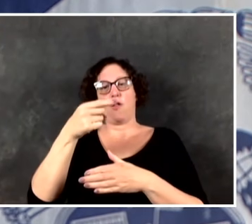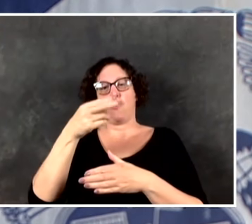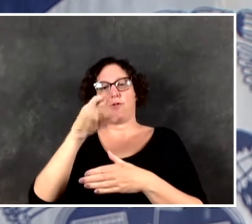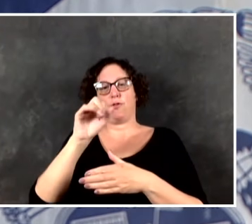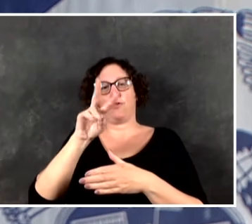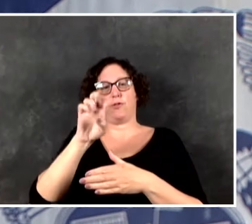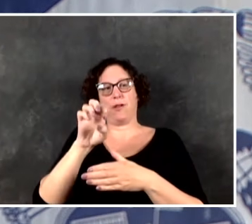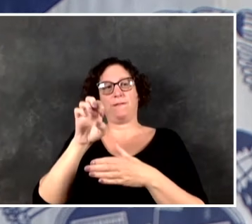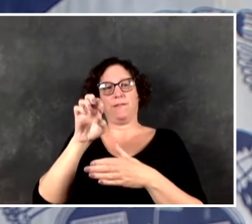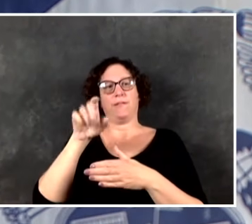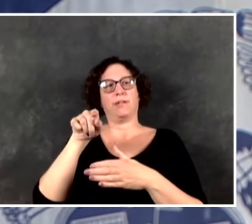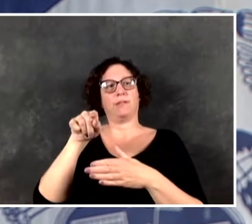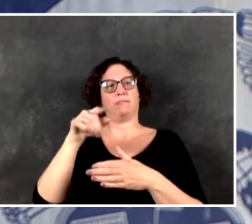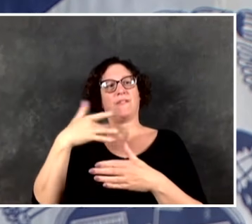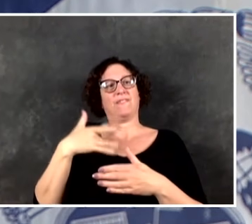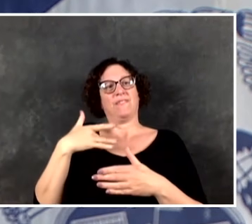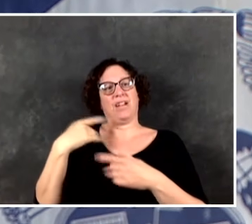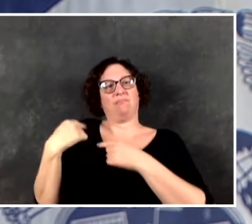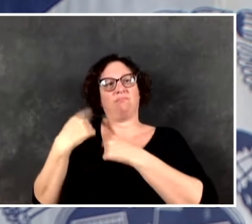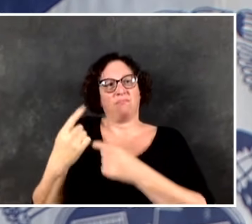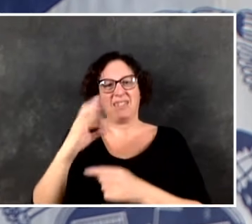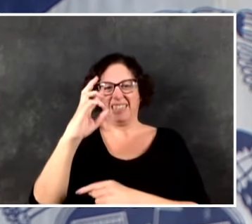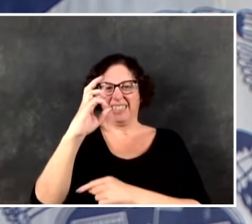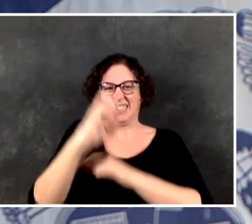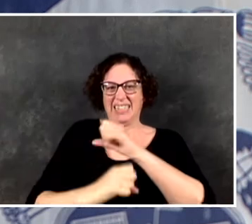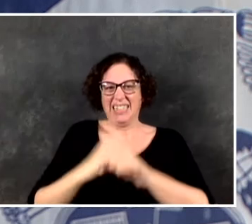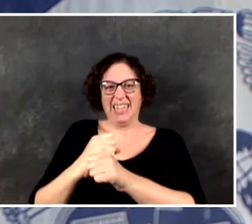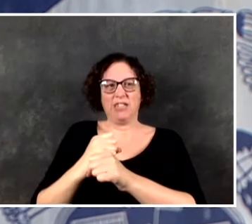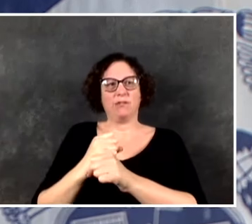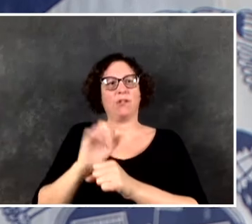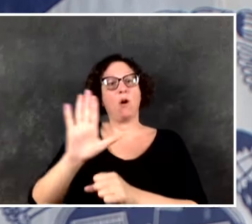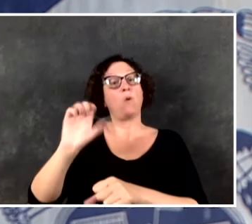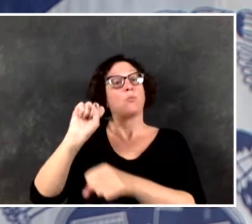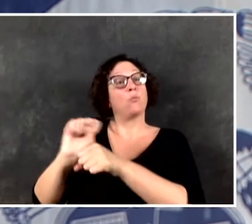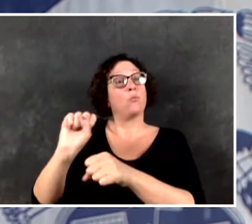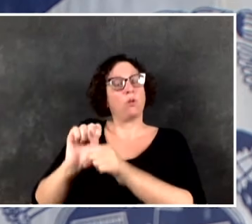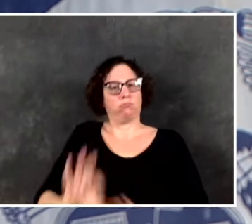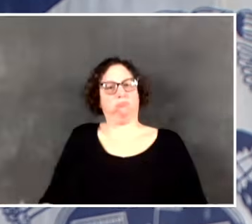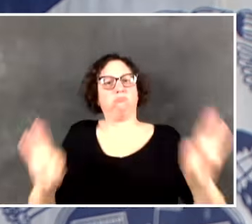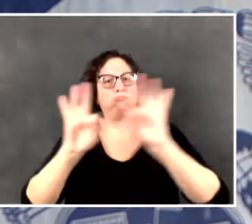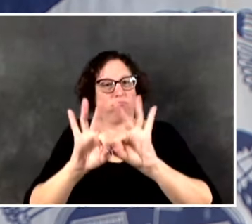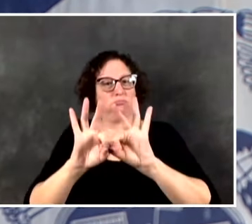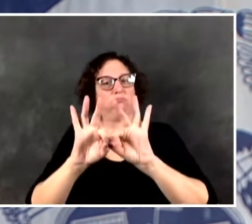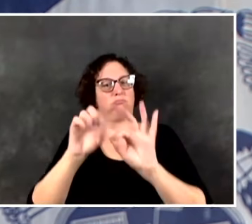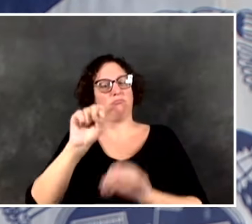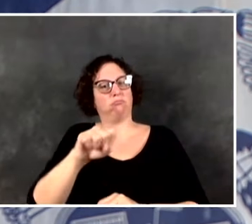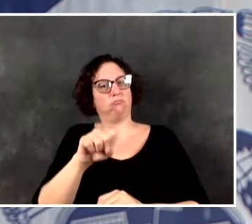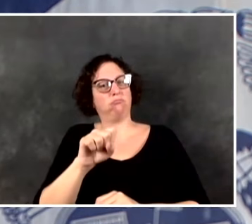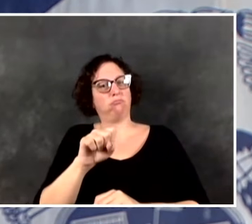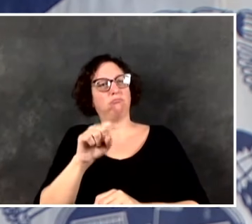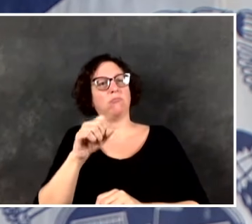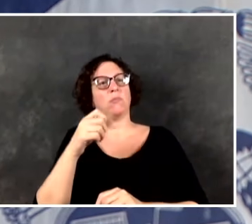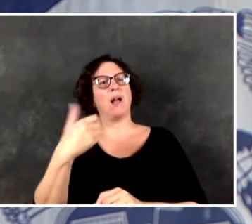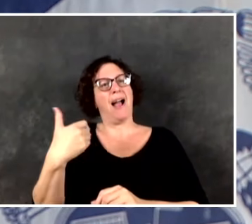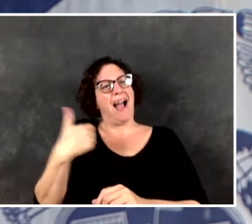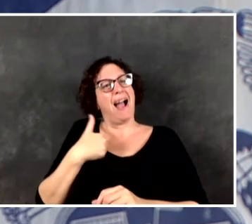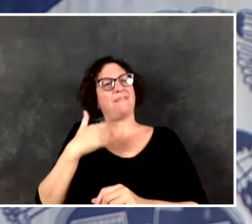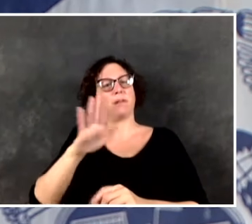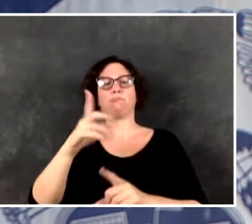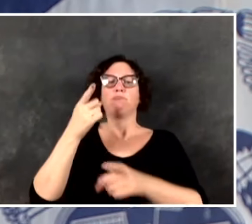PEOPLE AND CONTINUE TO BUILD OUT ATR SUCTURE THAT COULD FOCUS ON EFFECTIVE DELIVERY.